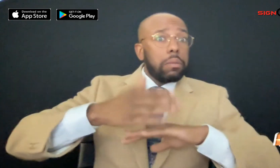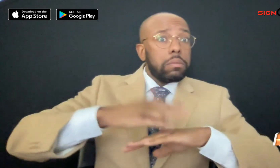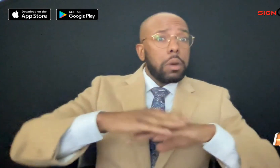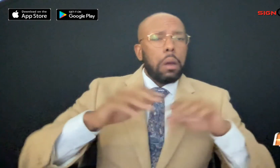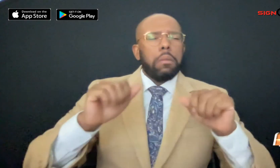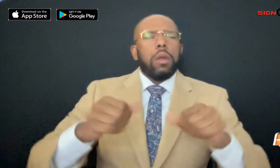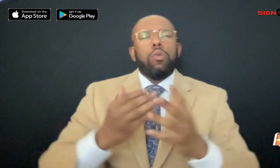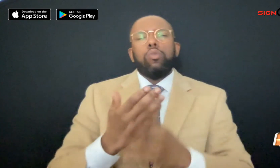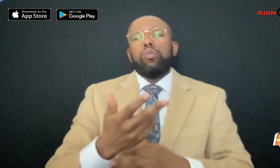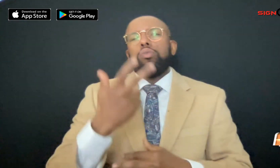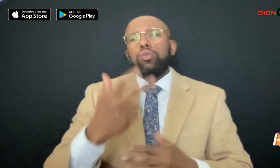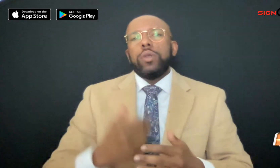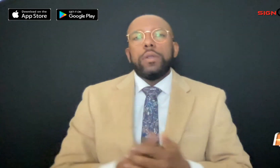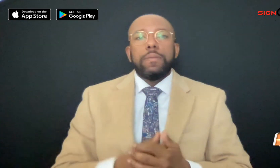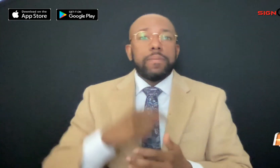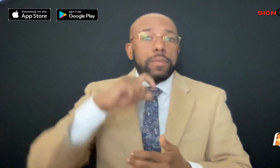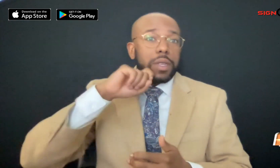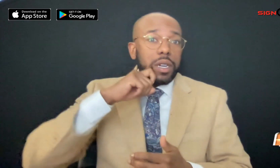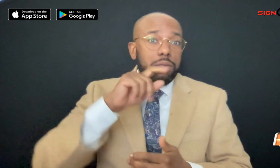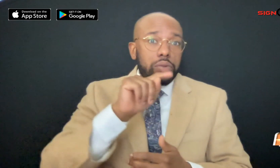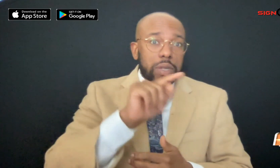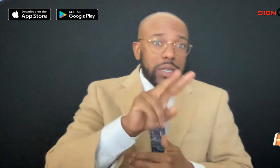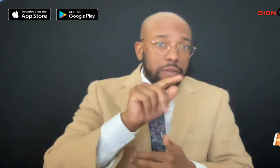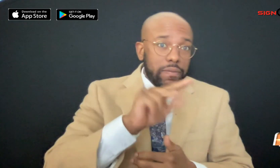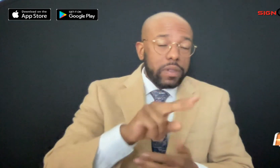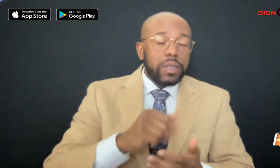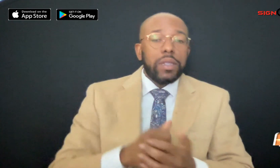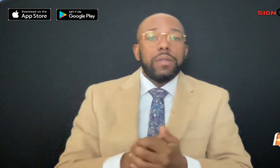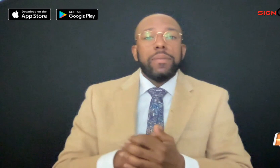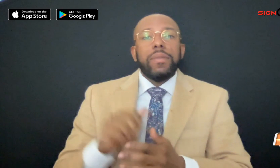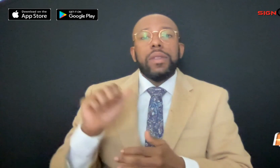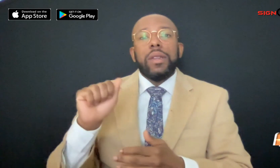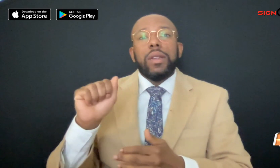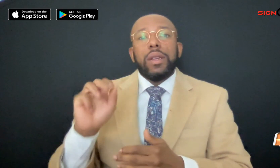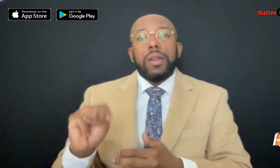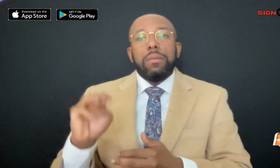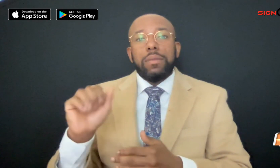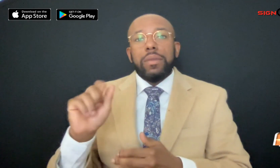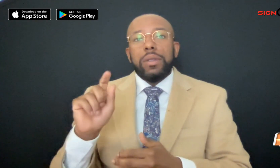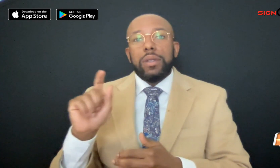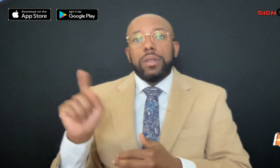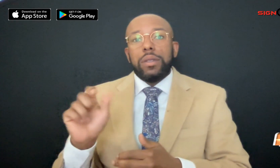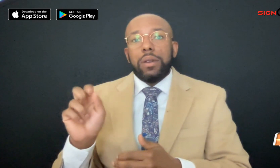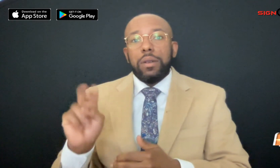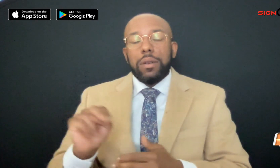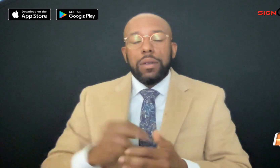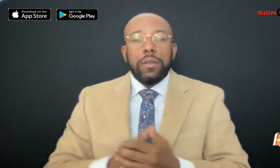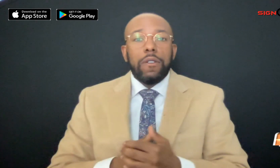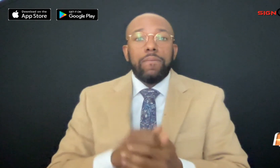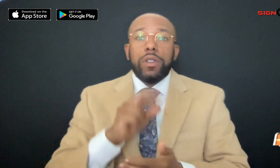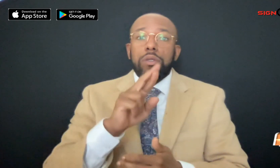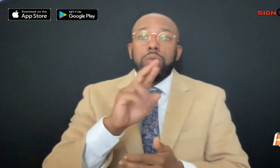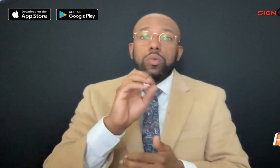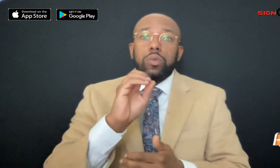But if you prefer to watch on a laptop or television you can watch on Apple TV Amazon and Roku.